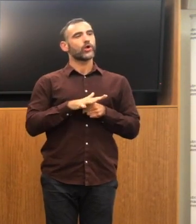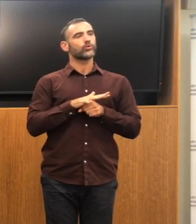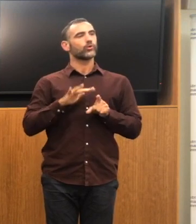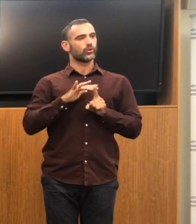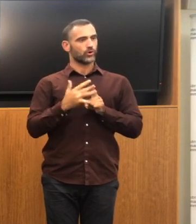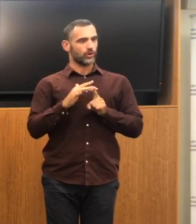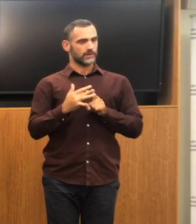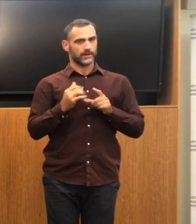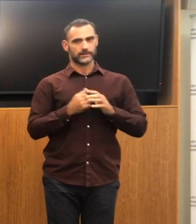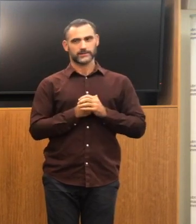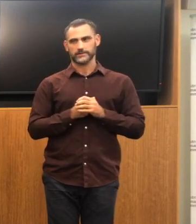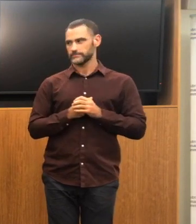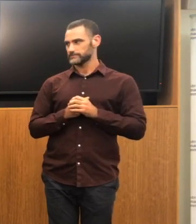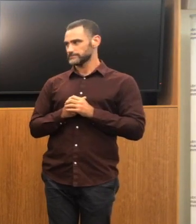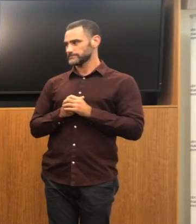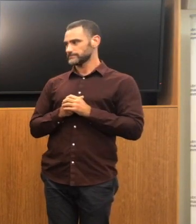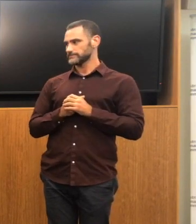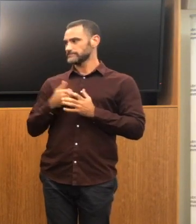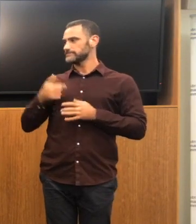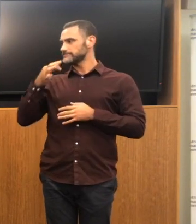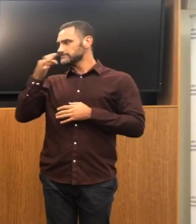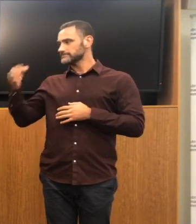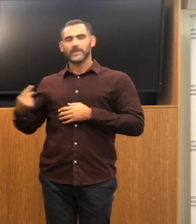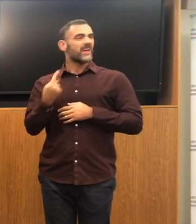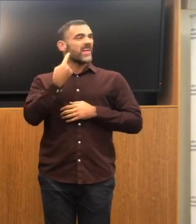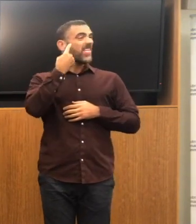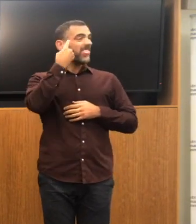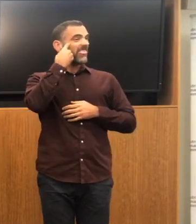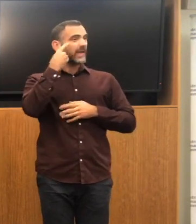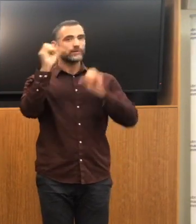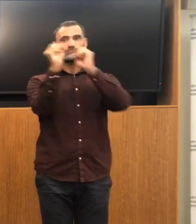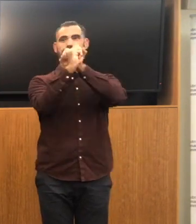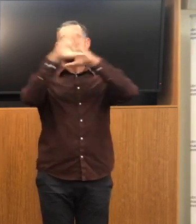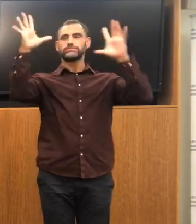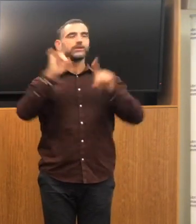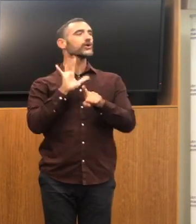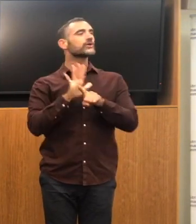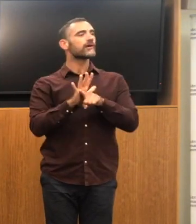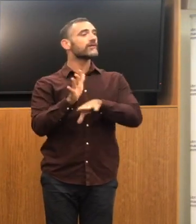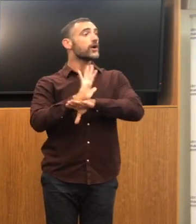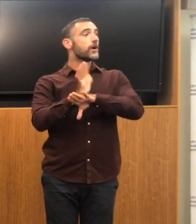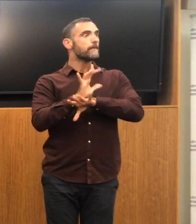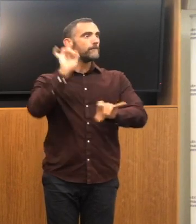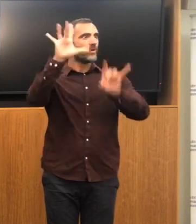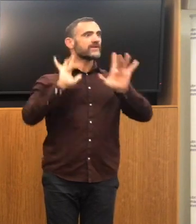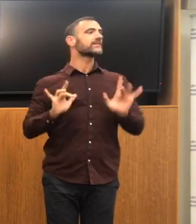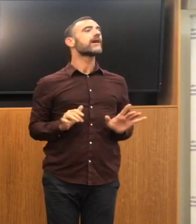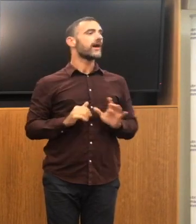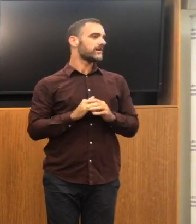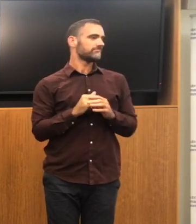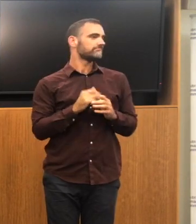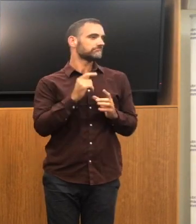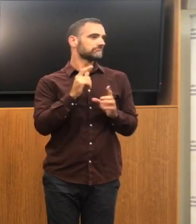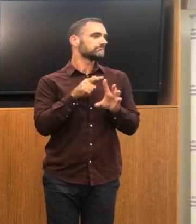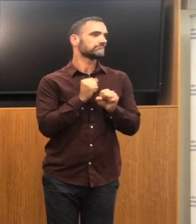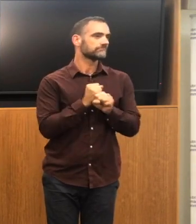If you were a movie star and you come to Australia, the first question you get from journalists at the airport